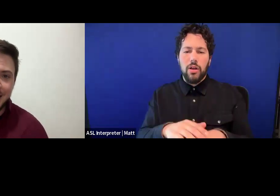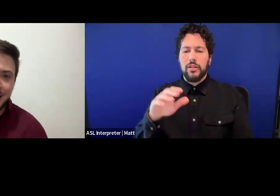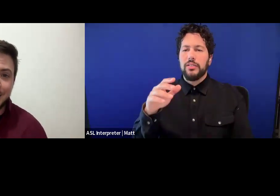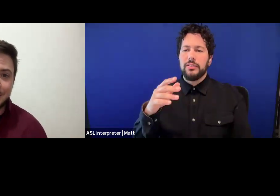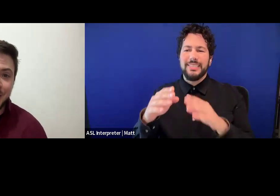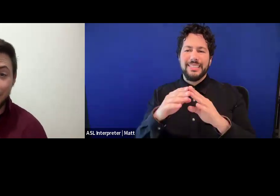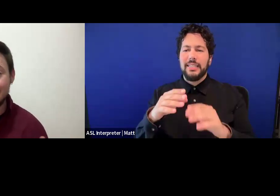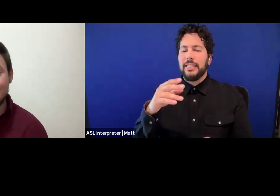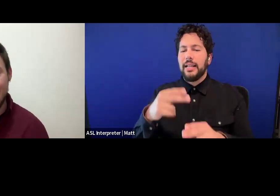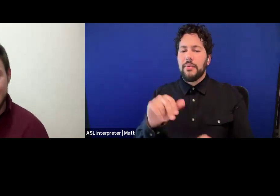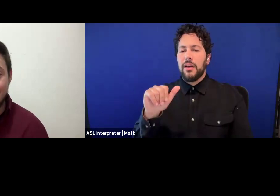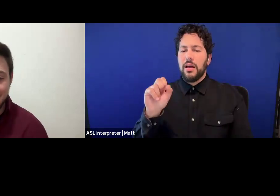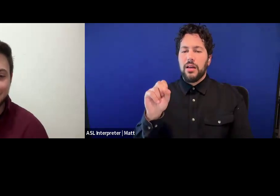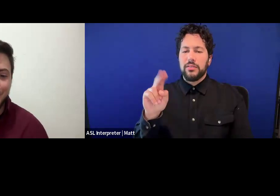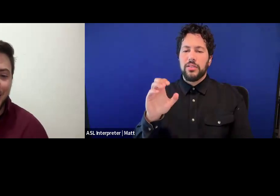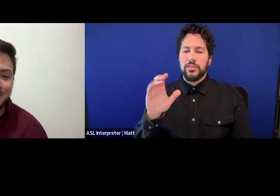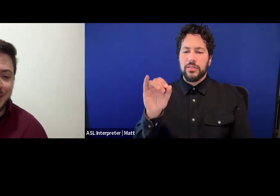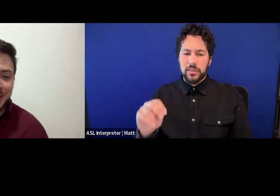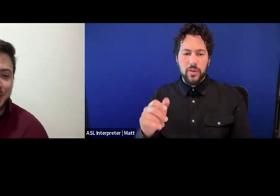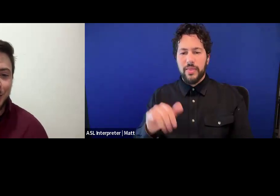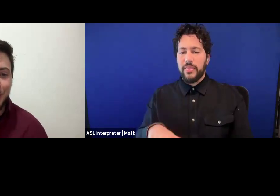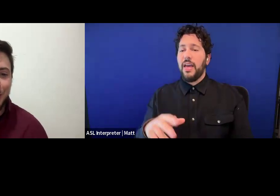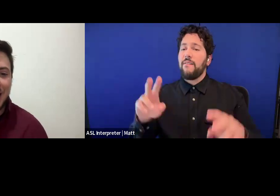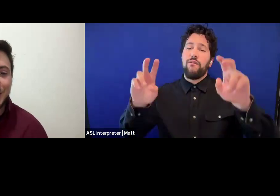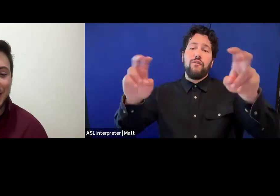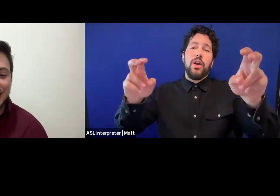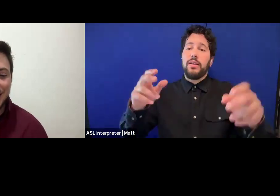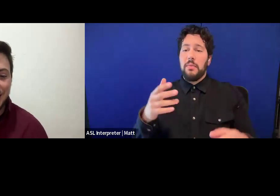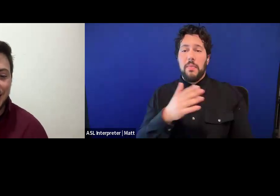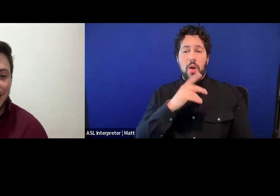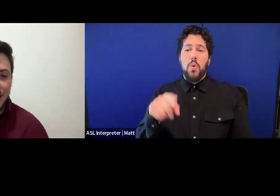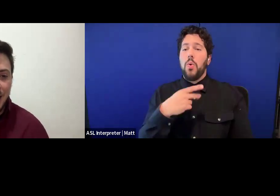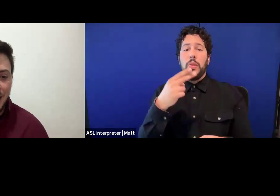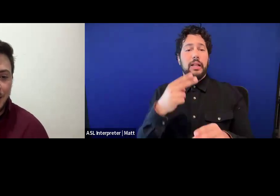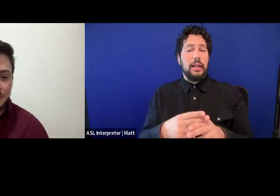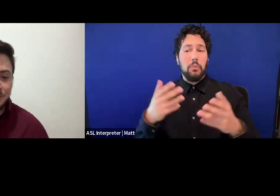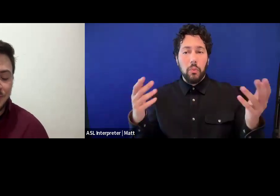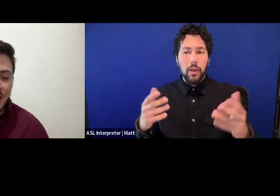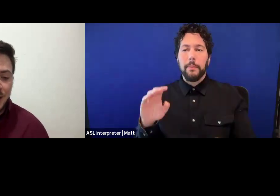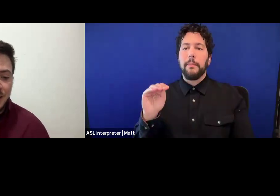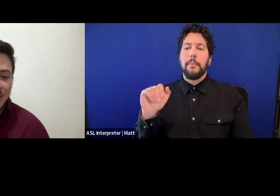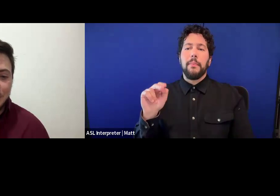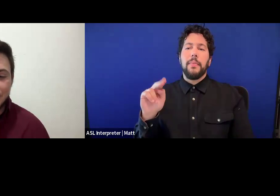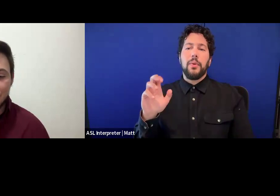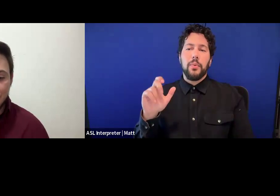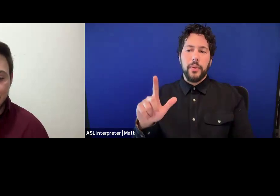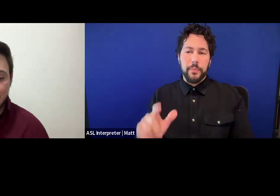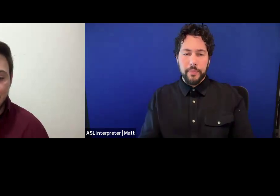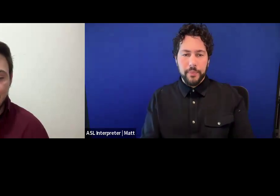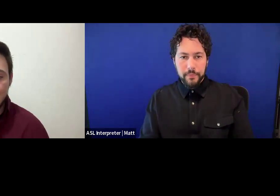The only name that they have is Manuel. So, as you can see, Transmasculine.